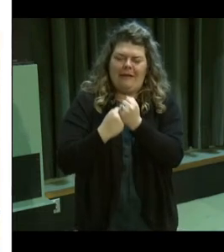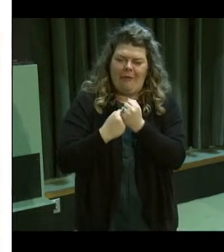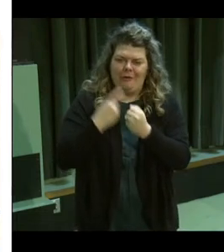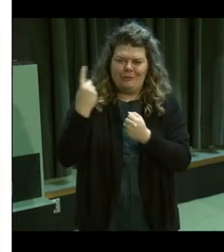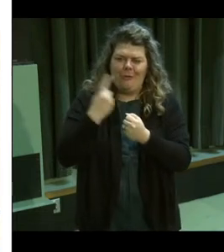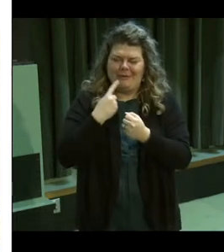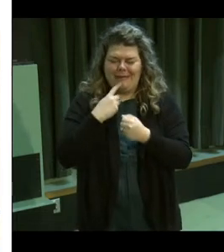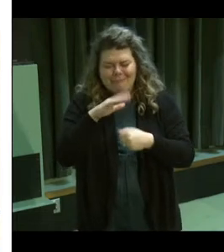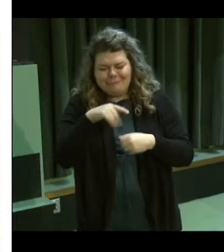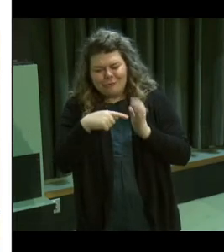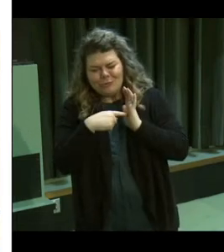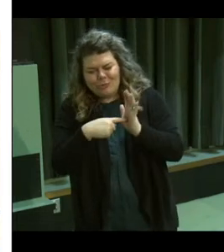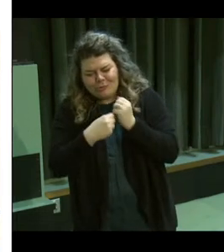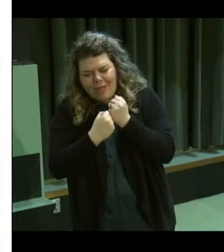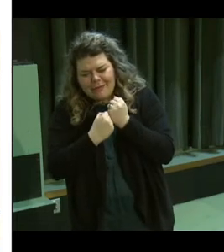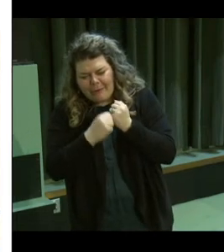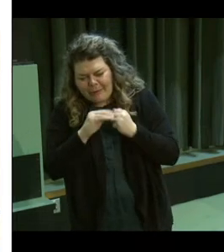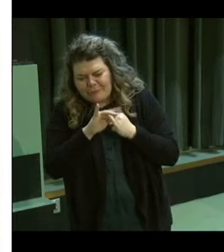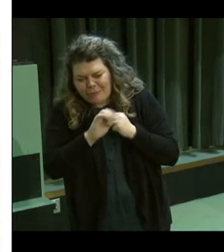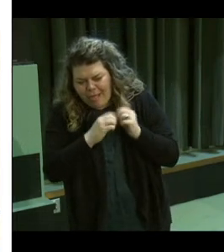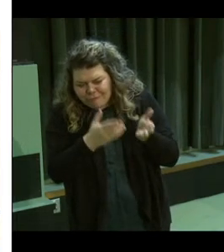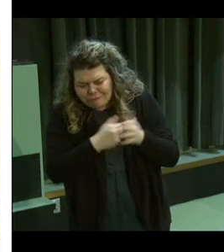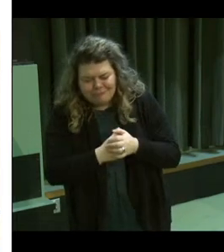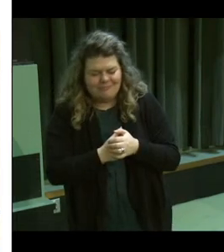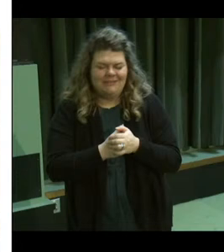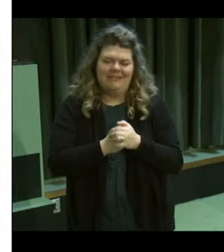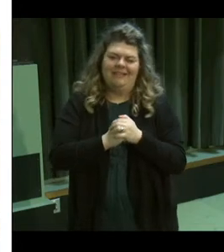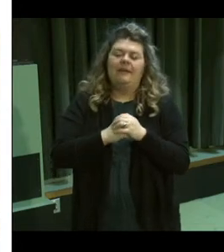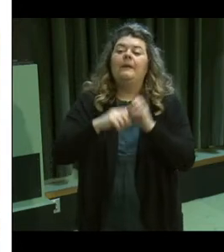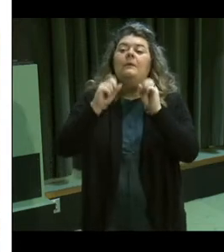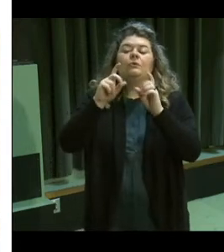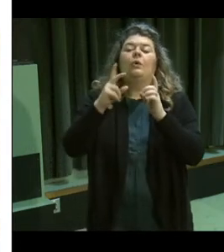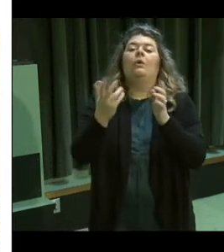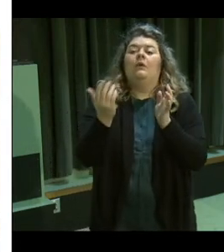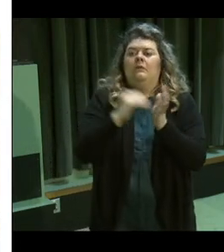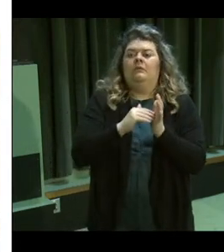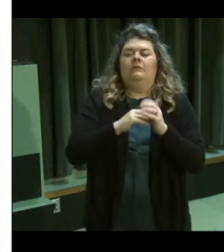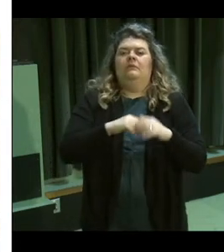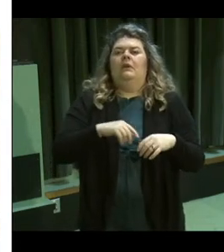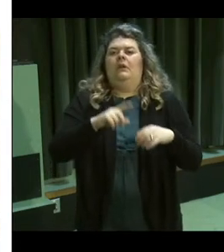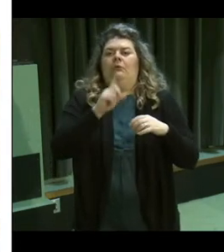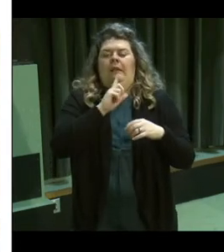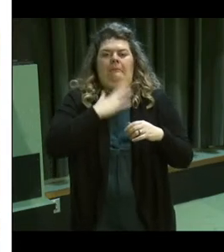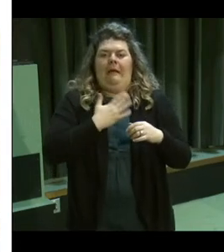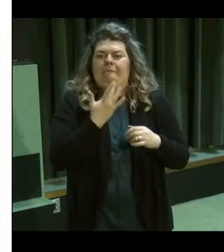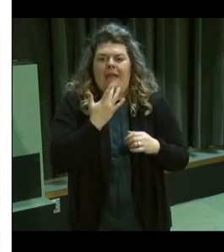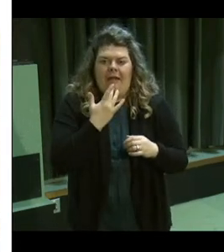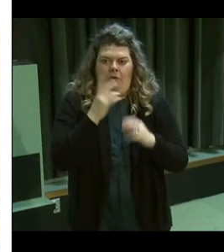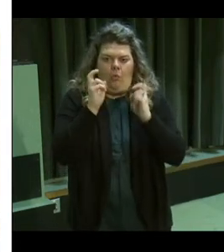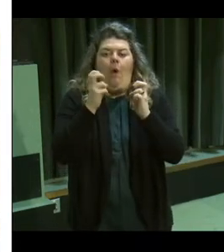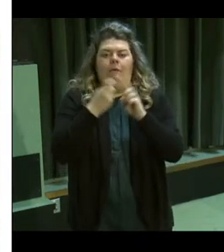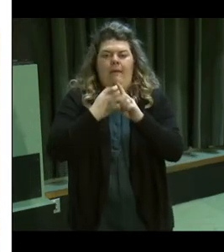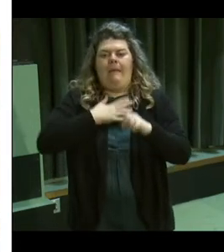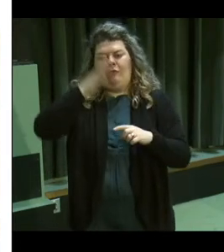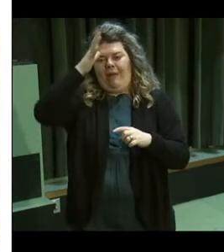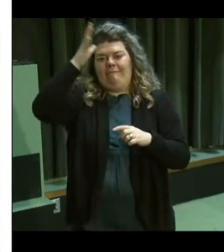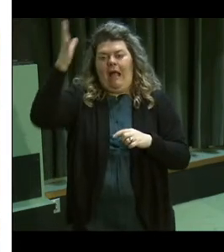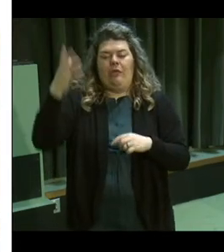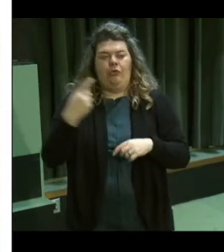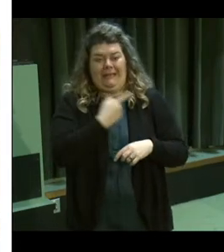Okay, so this is probably my